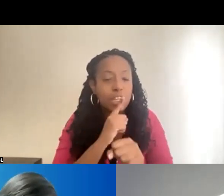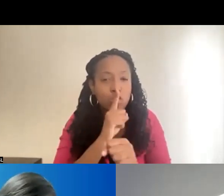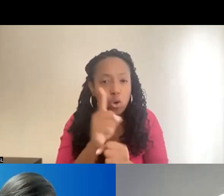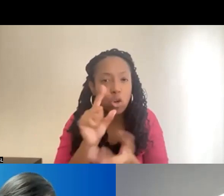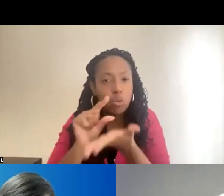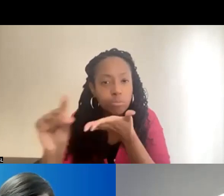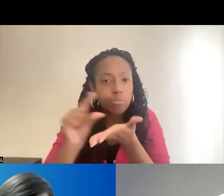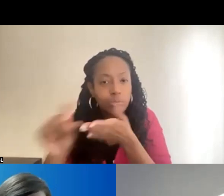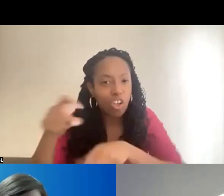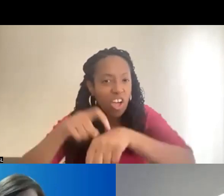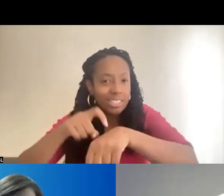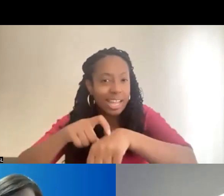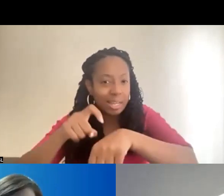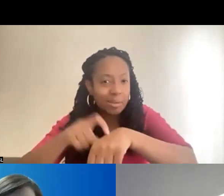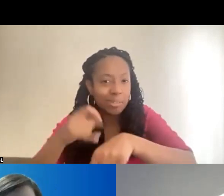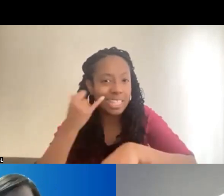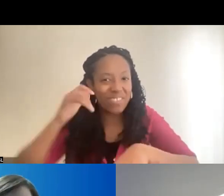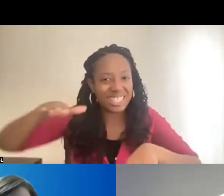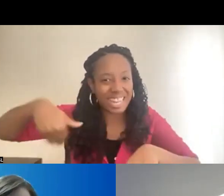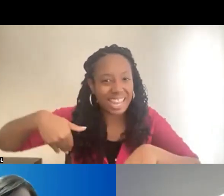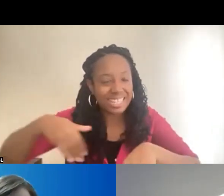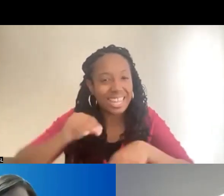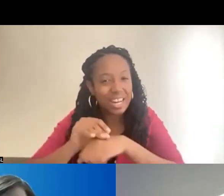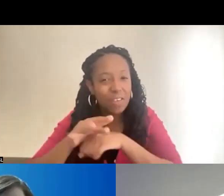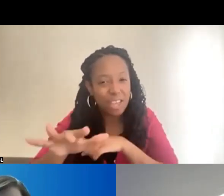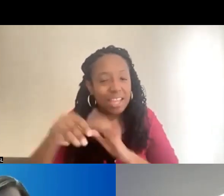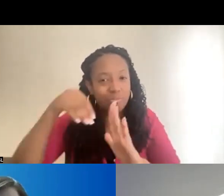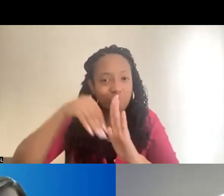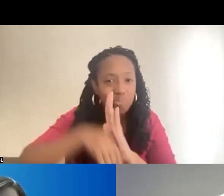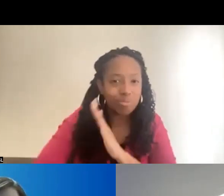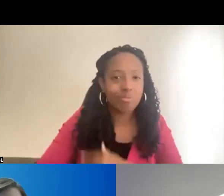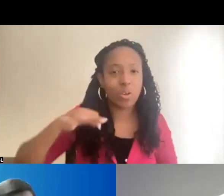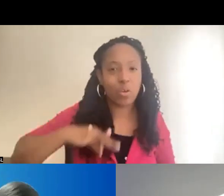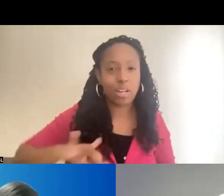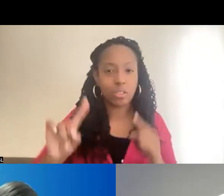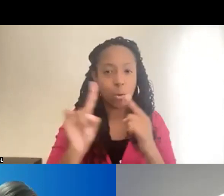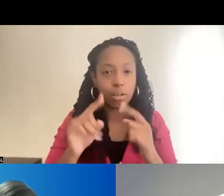credit score as well um then you can check your credit score on your if you do have a credits